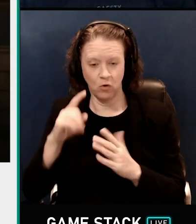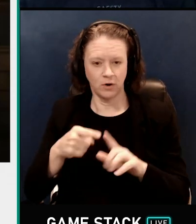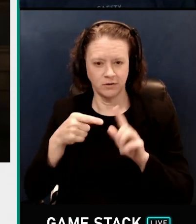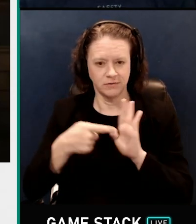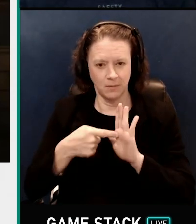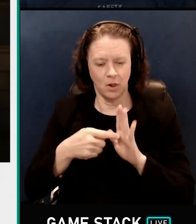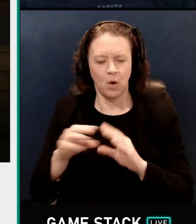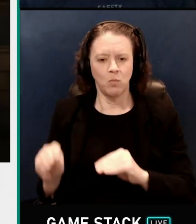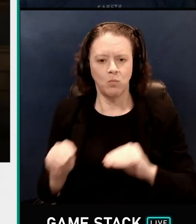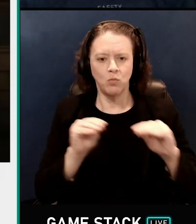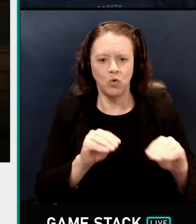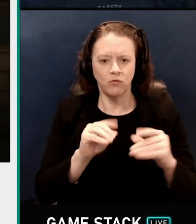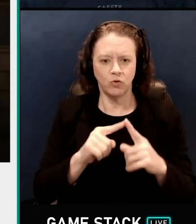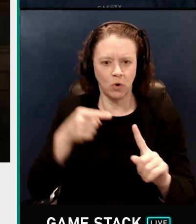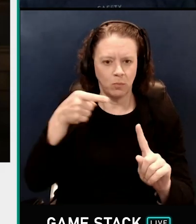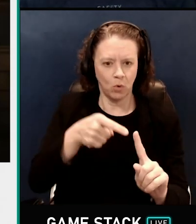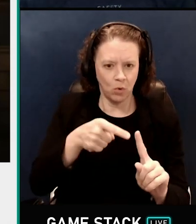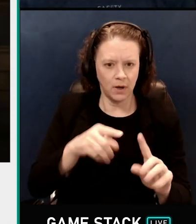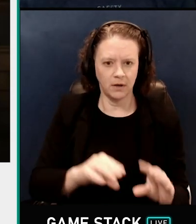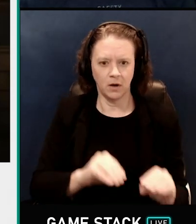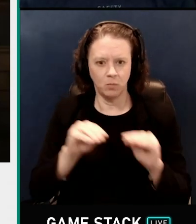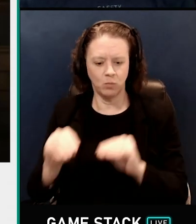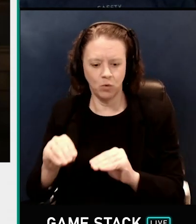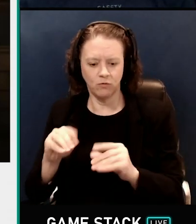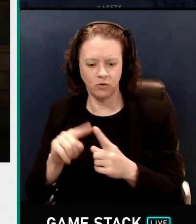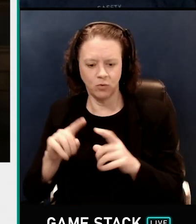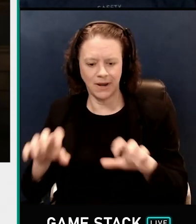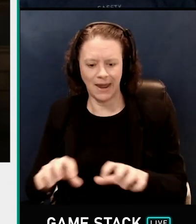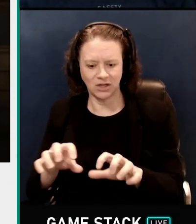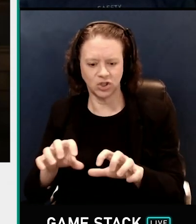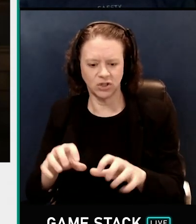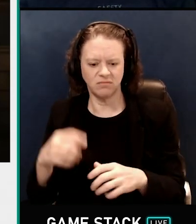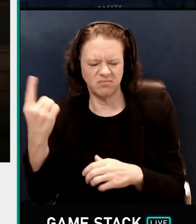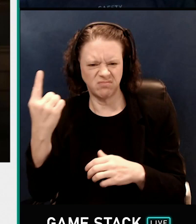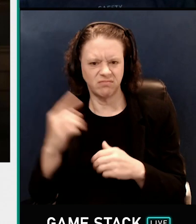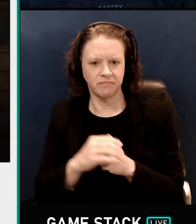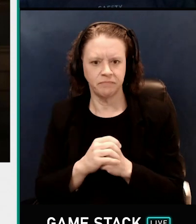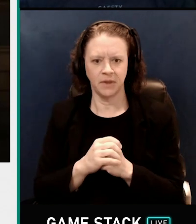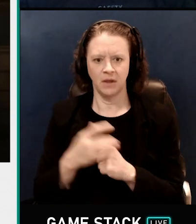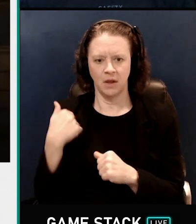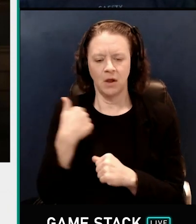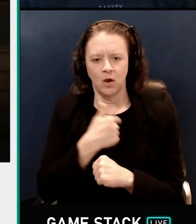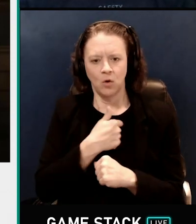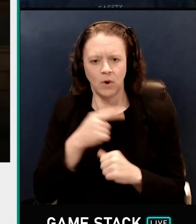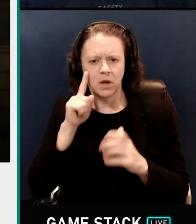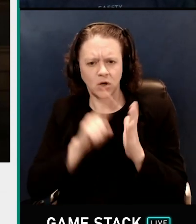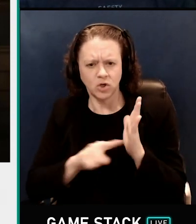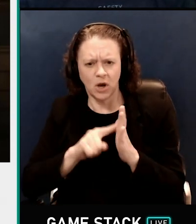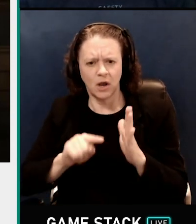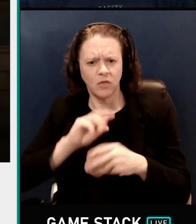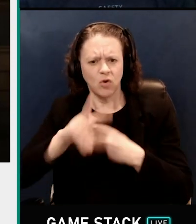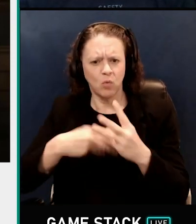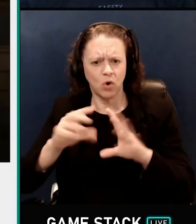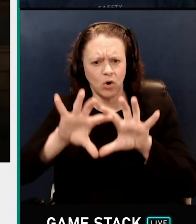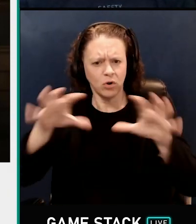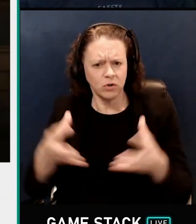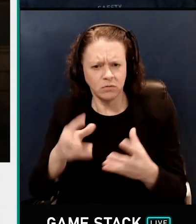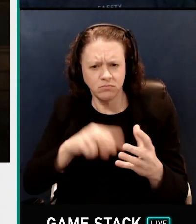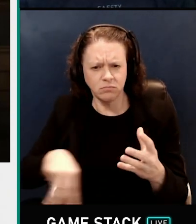But because it's controlled from outside the game, we're constantly checking what's around, divide what's in the world and what it should target,